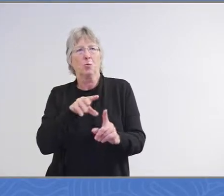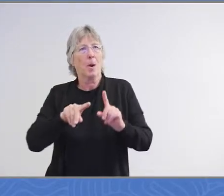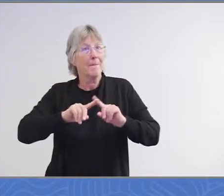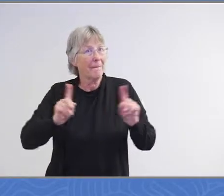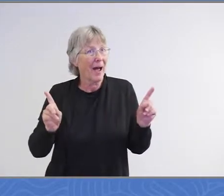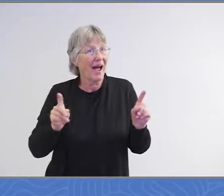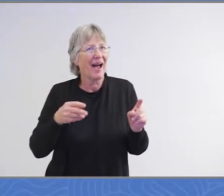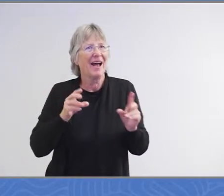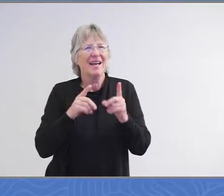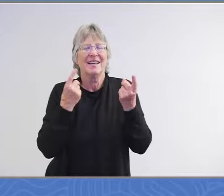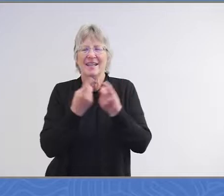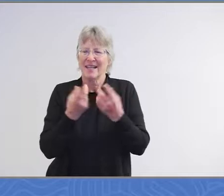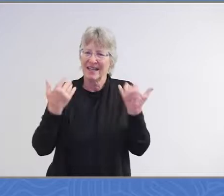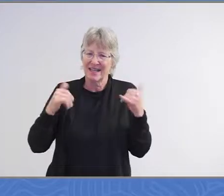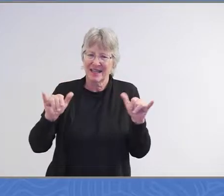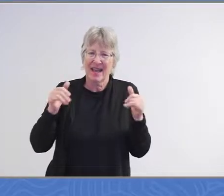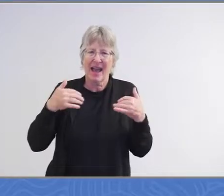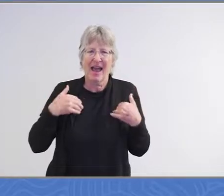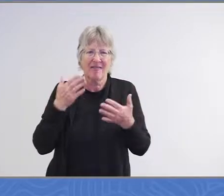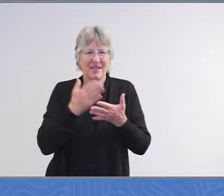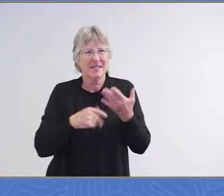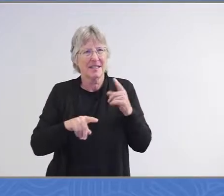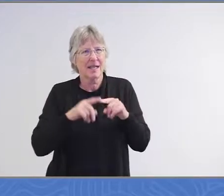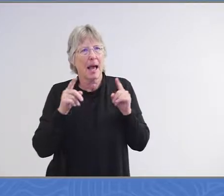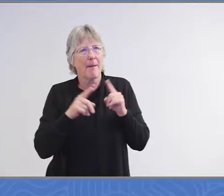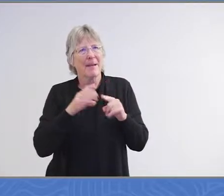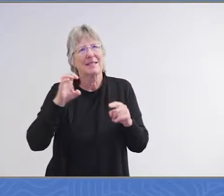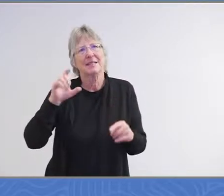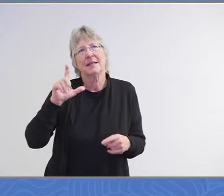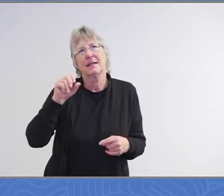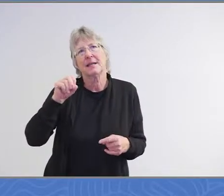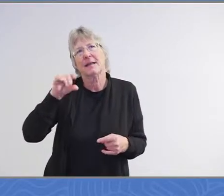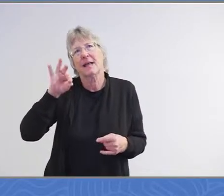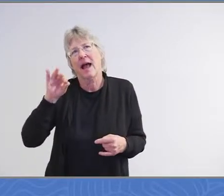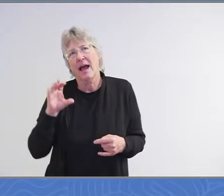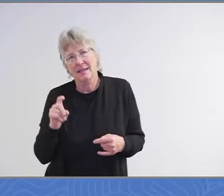some of its classified employees such as health assistants